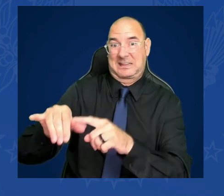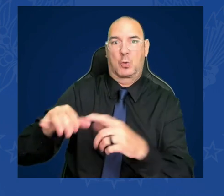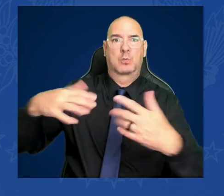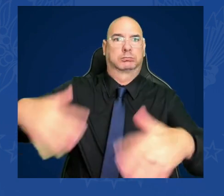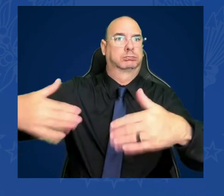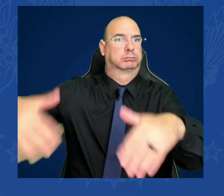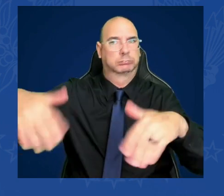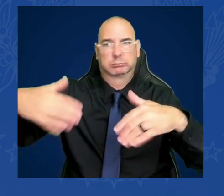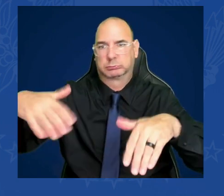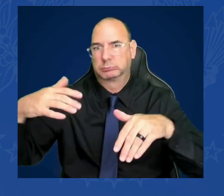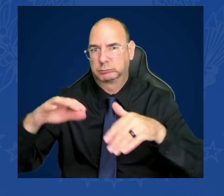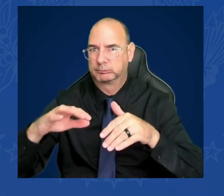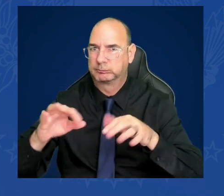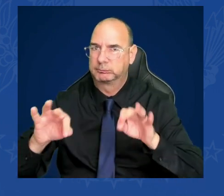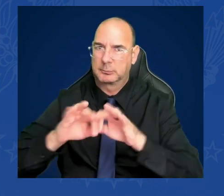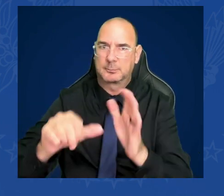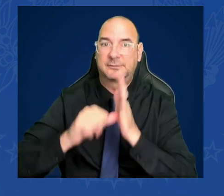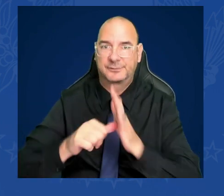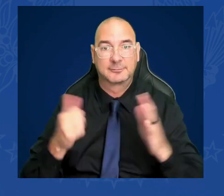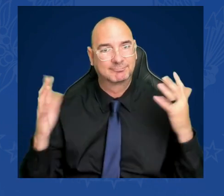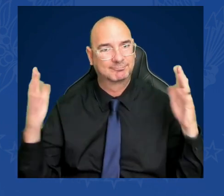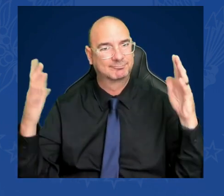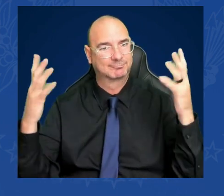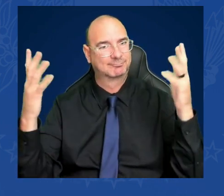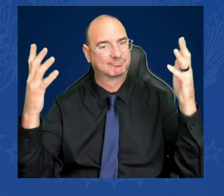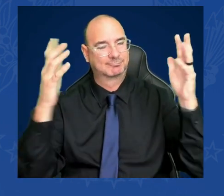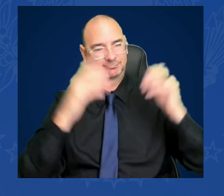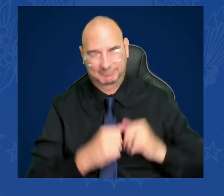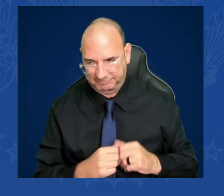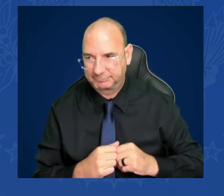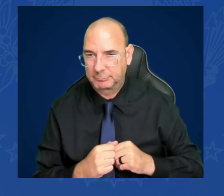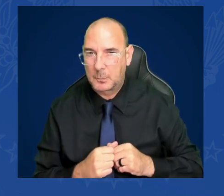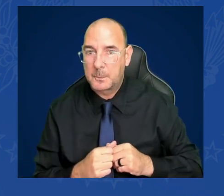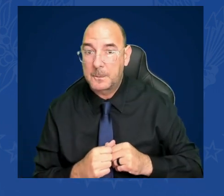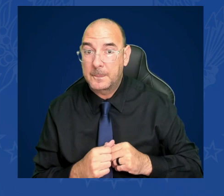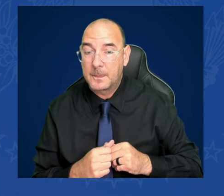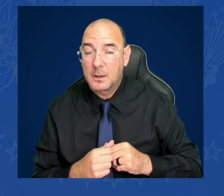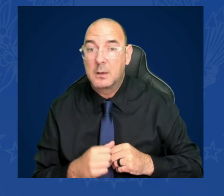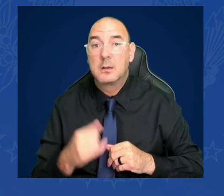You came of age in a post-9/11 era defined by threats